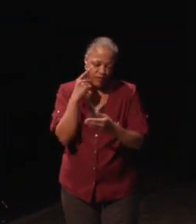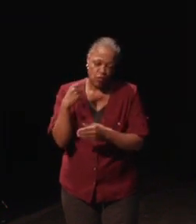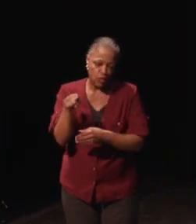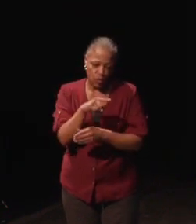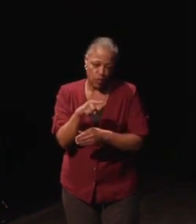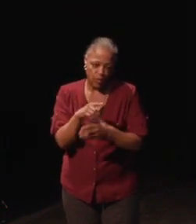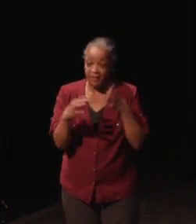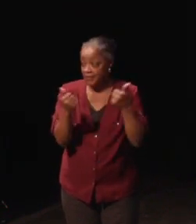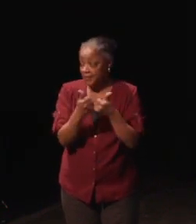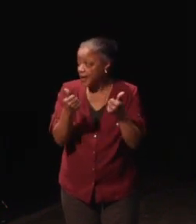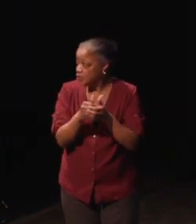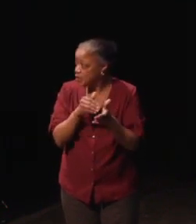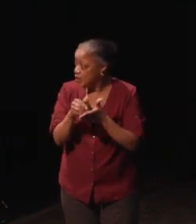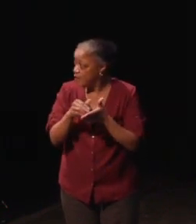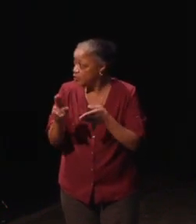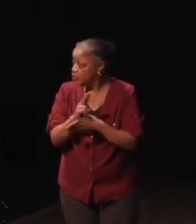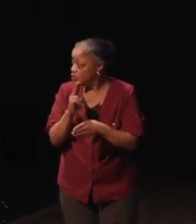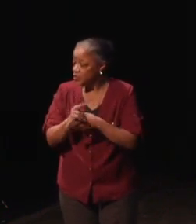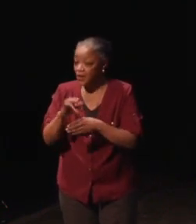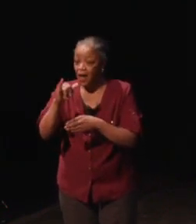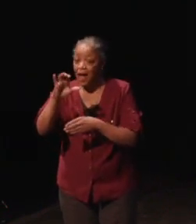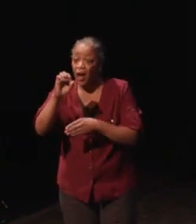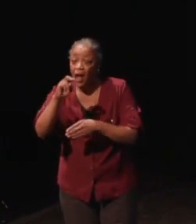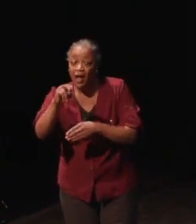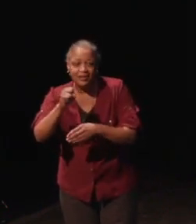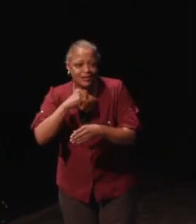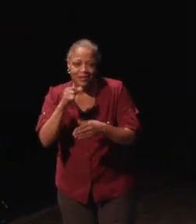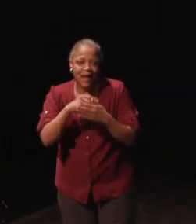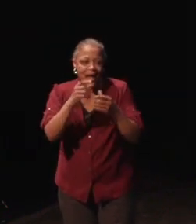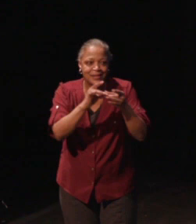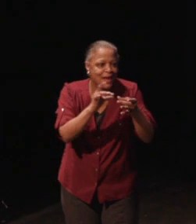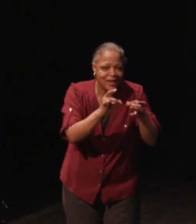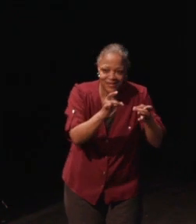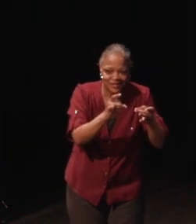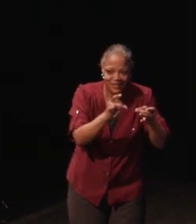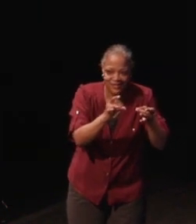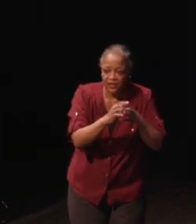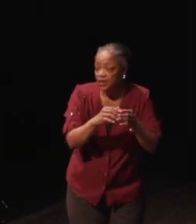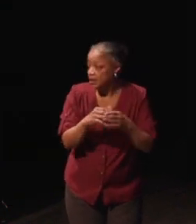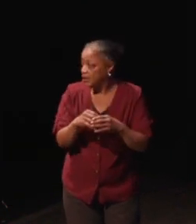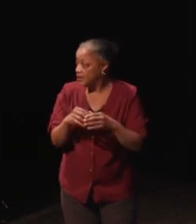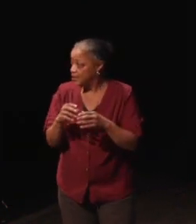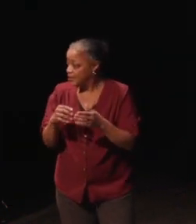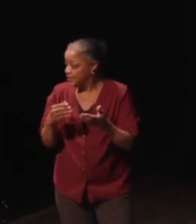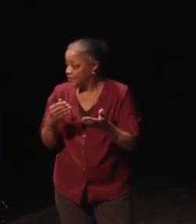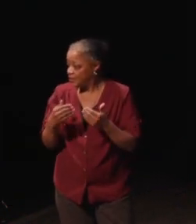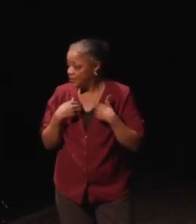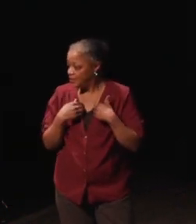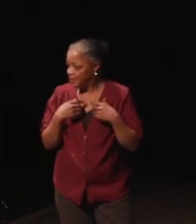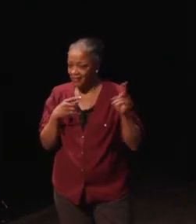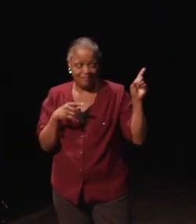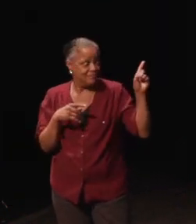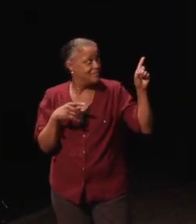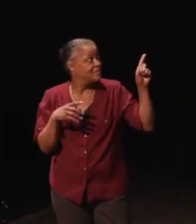games often use icons instead of text or a lot of graphics. The classical ones are here, you have your triangle for "Play",